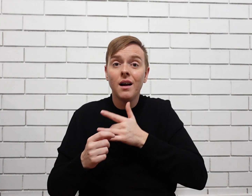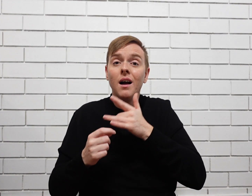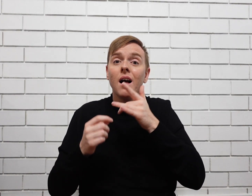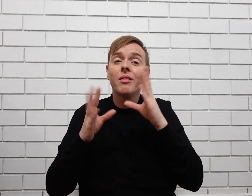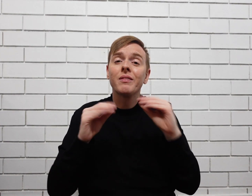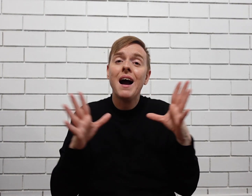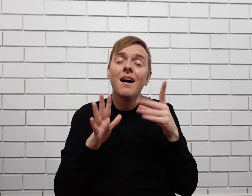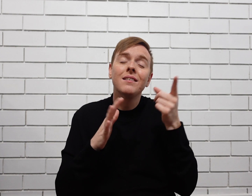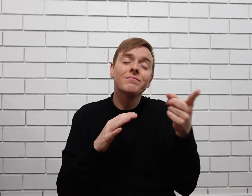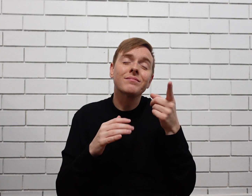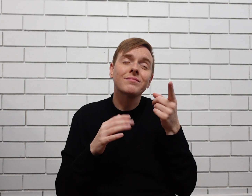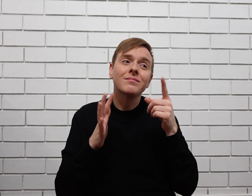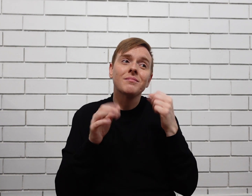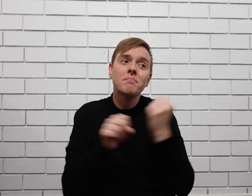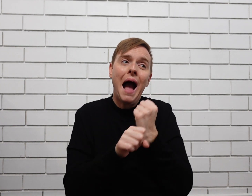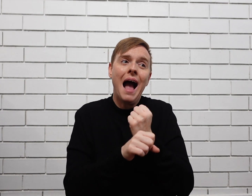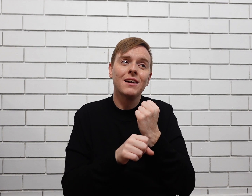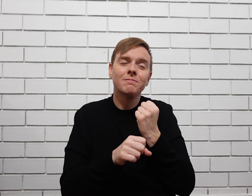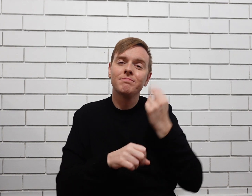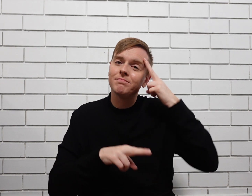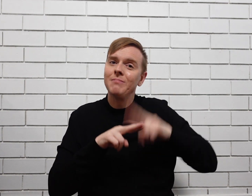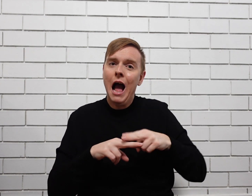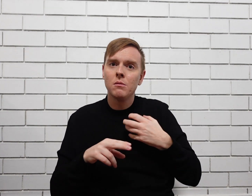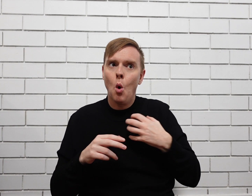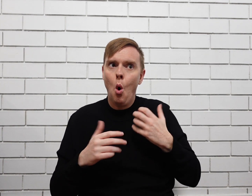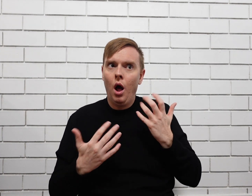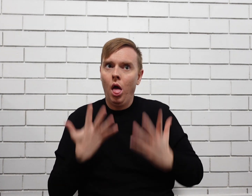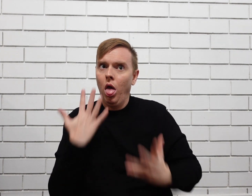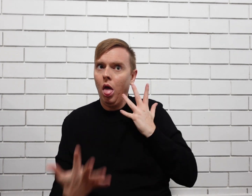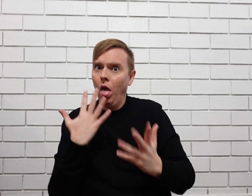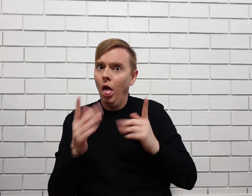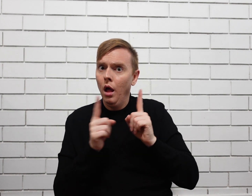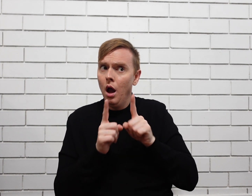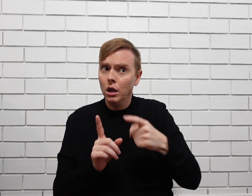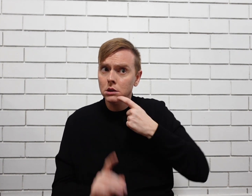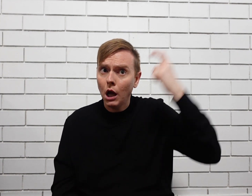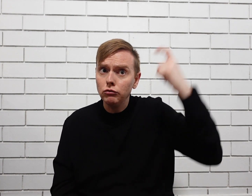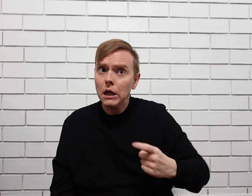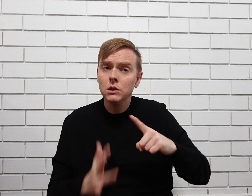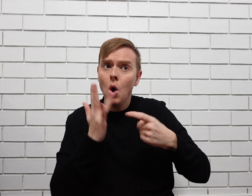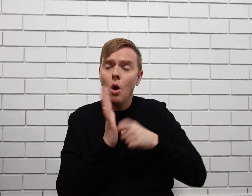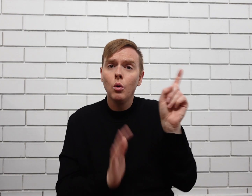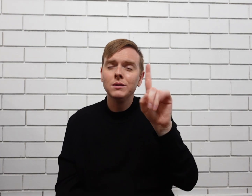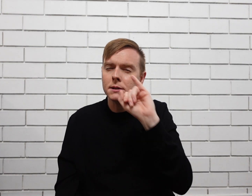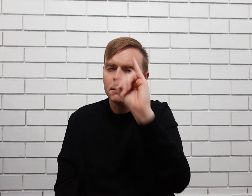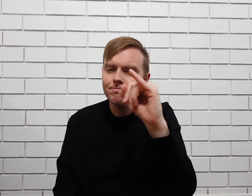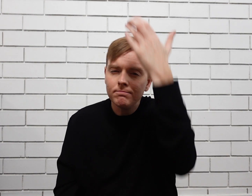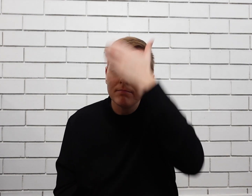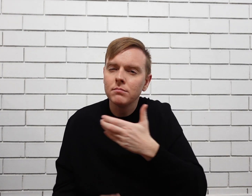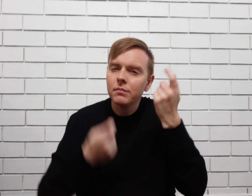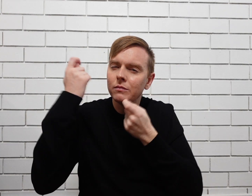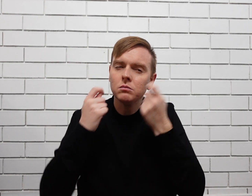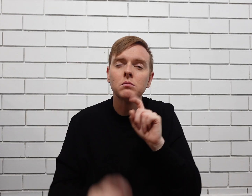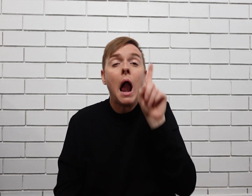make parents feel unsure if the news is actually bad because their facial expressions say it all.